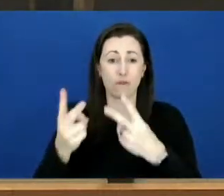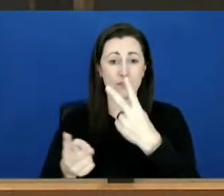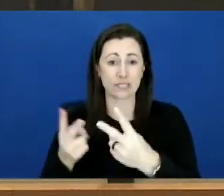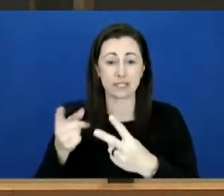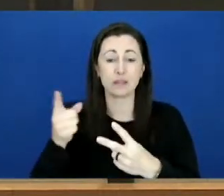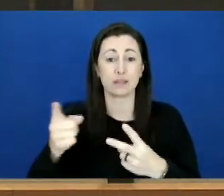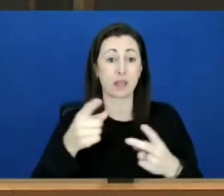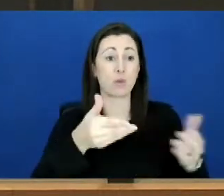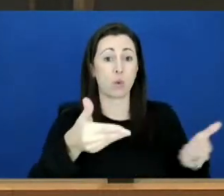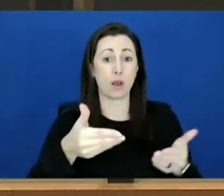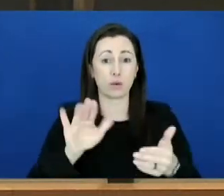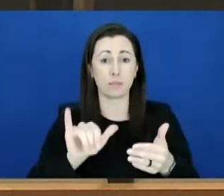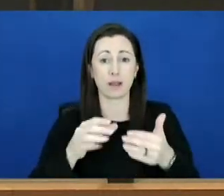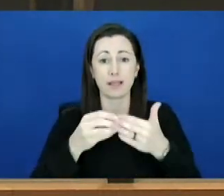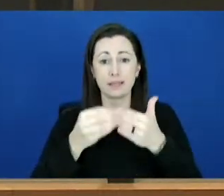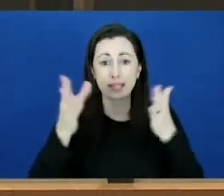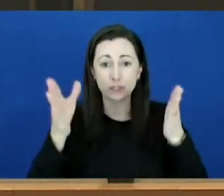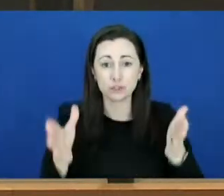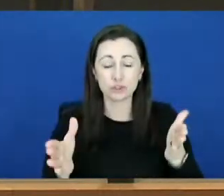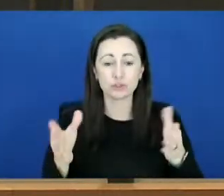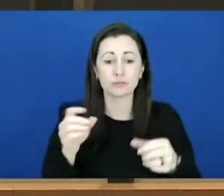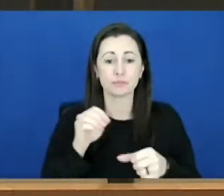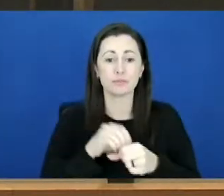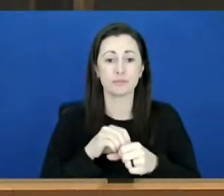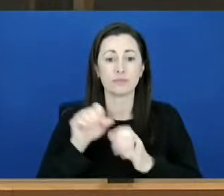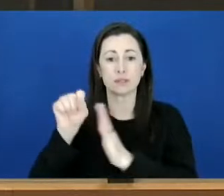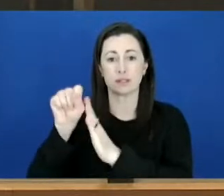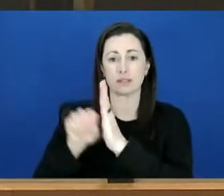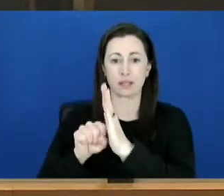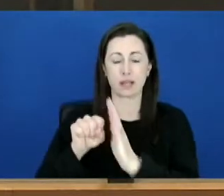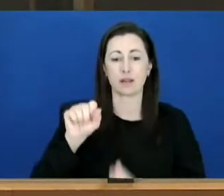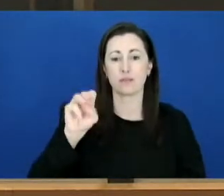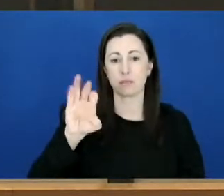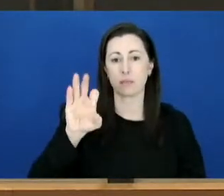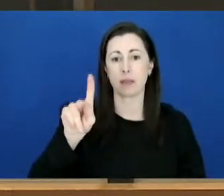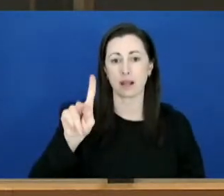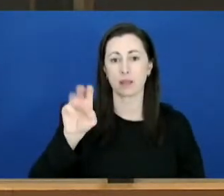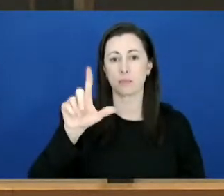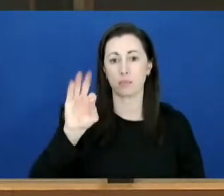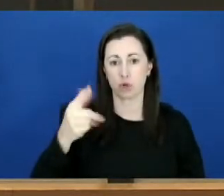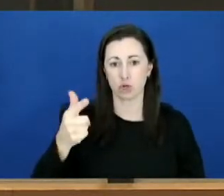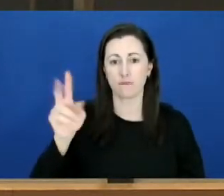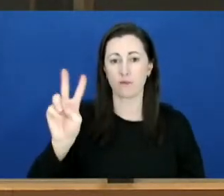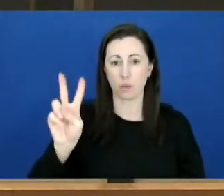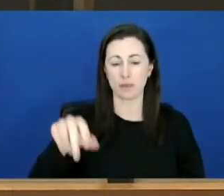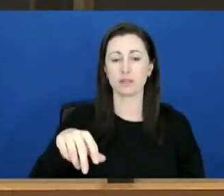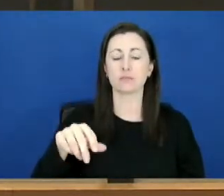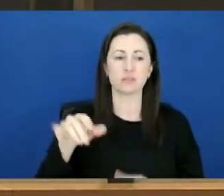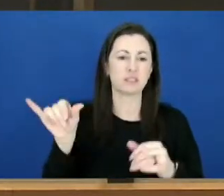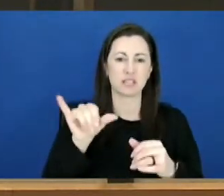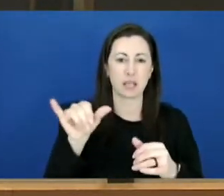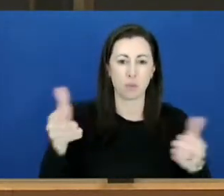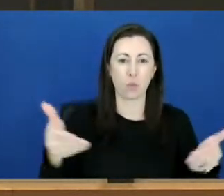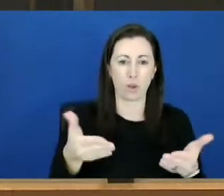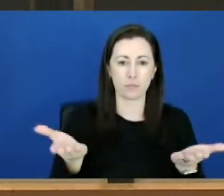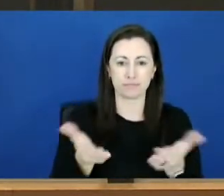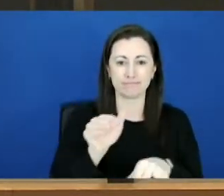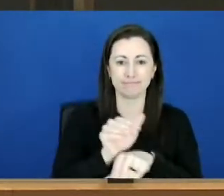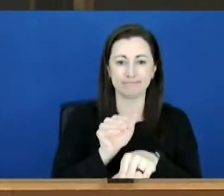A WONDERFUL OPPORTUNITY, FULL OF HOSPITALITY, WELCOMED BY LEADERS